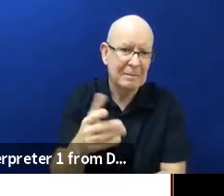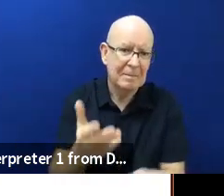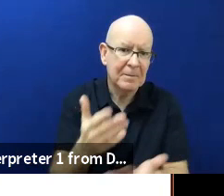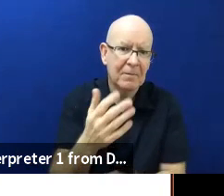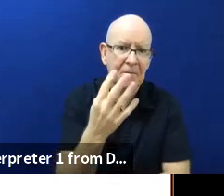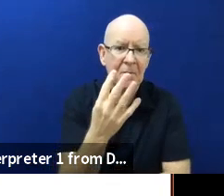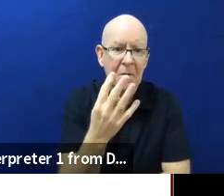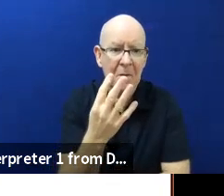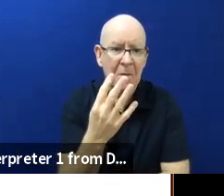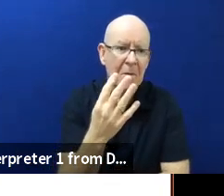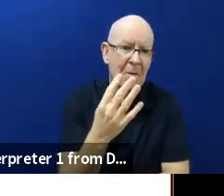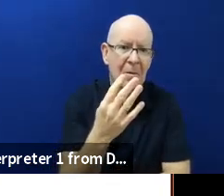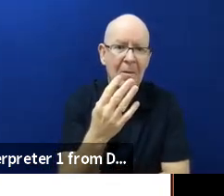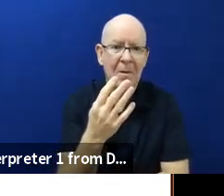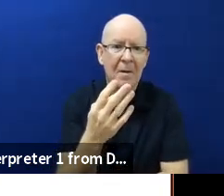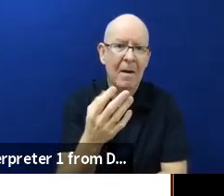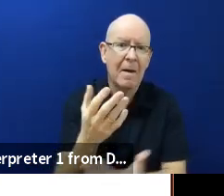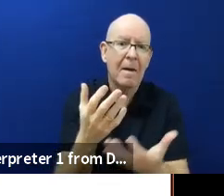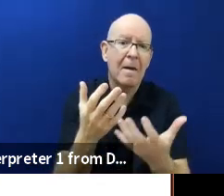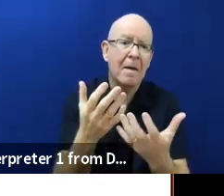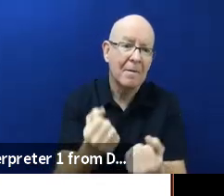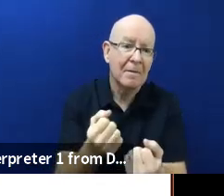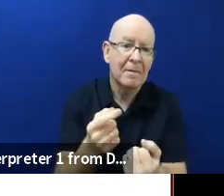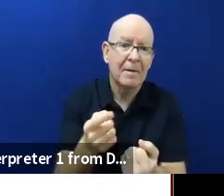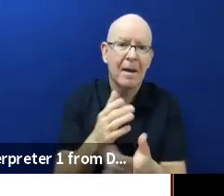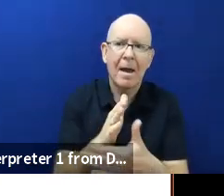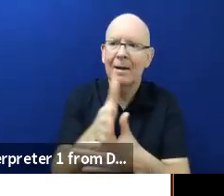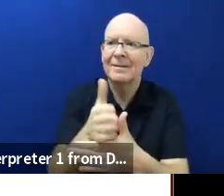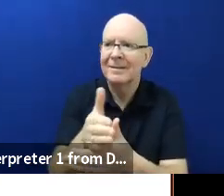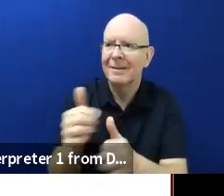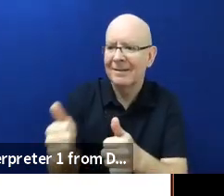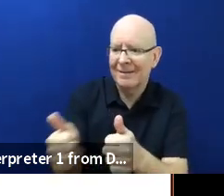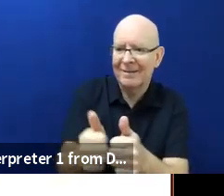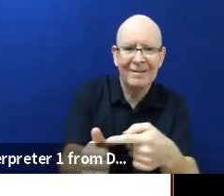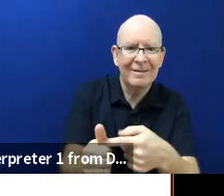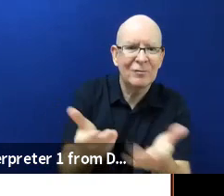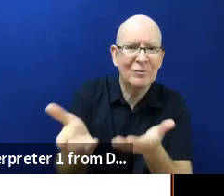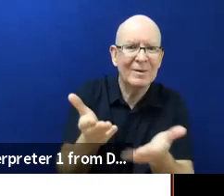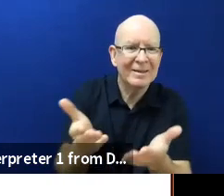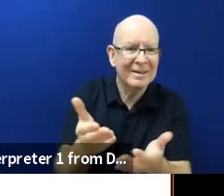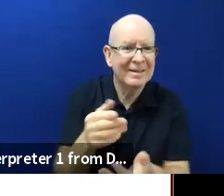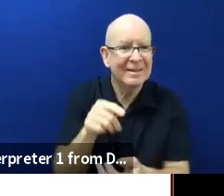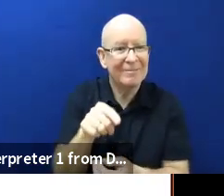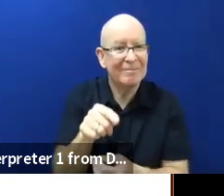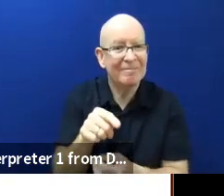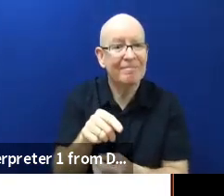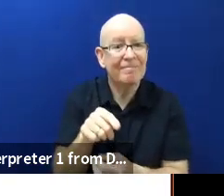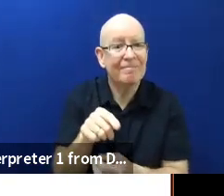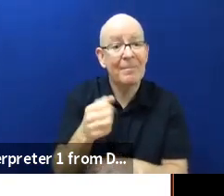so now most public transport gives a discount or free ride if you have a disability card. However,